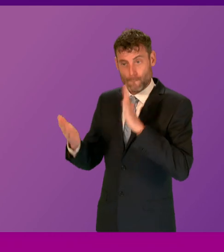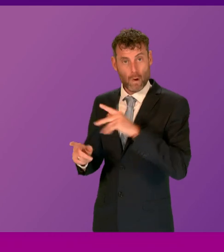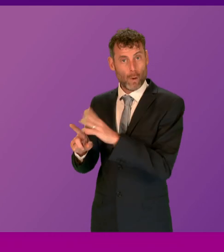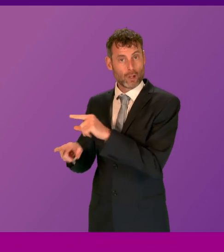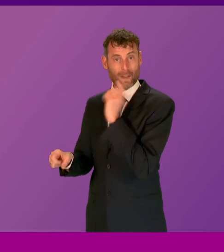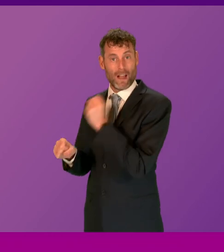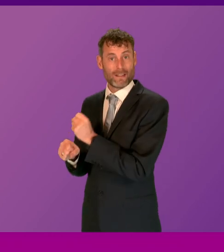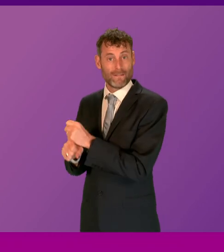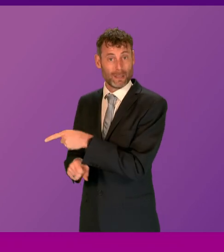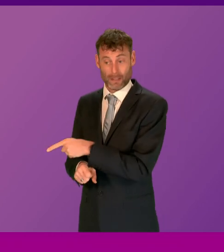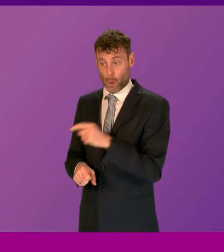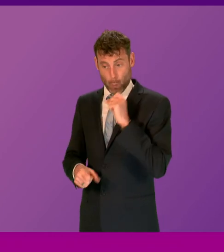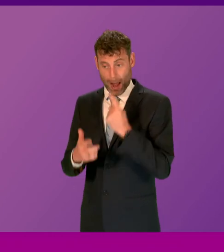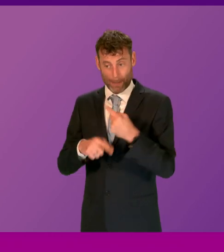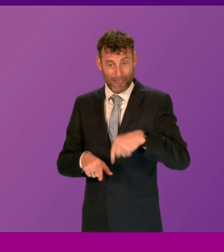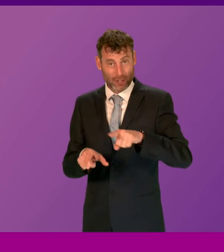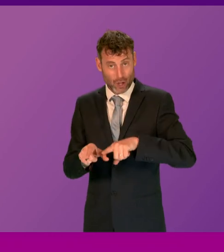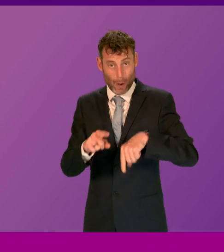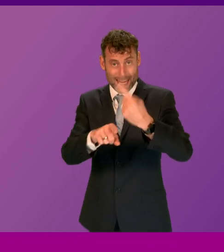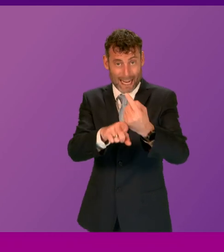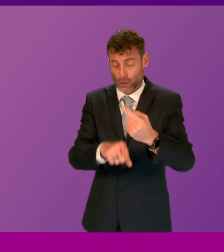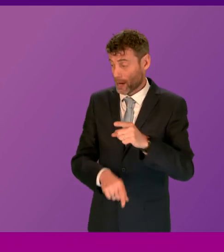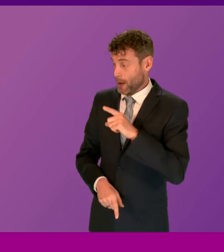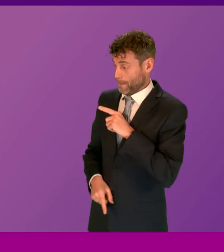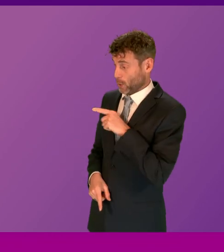The UK Government has kicked that investment into the long grass, when her party will be